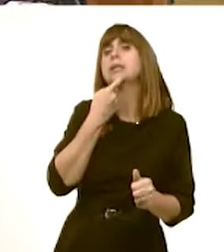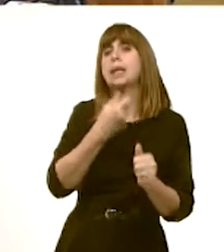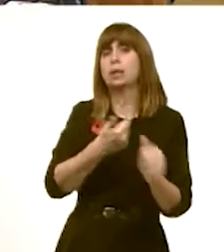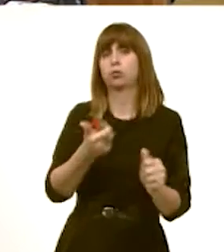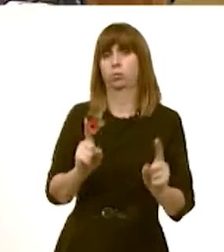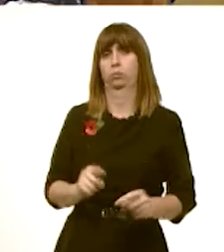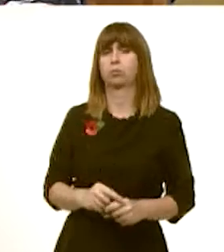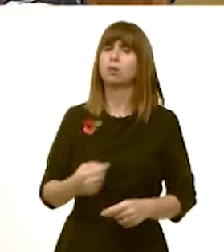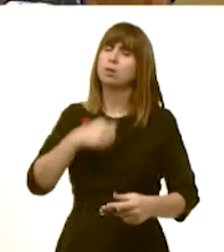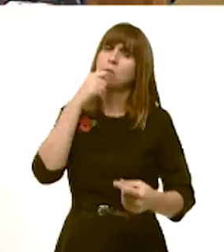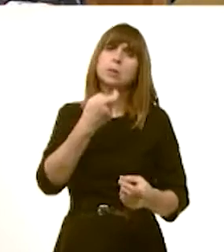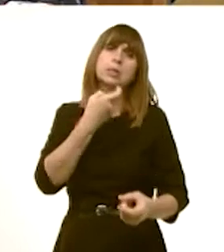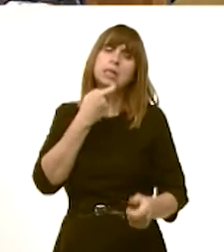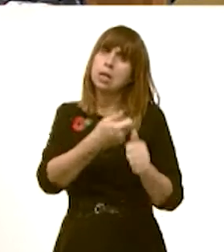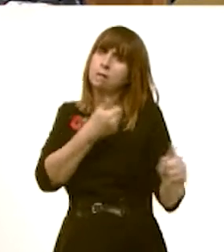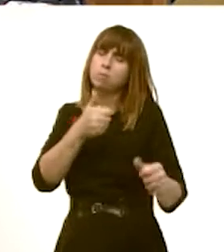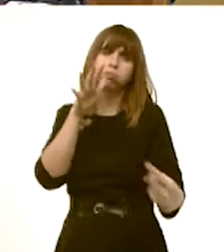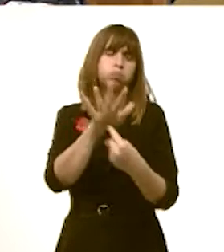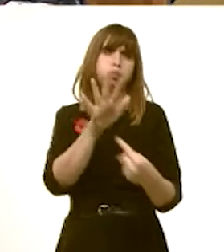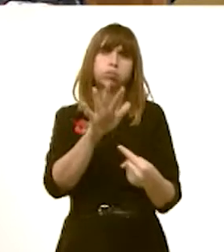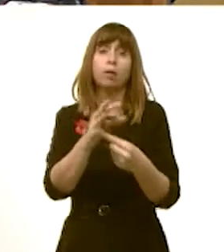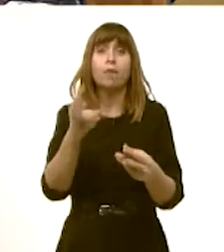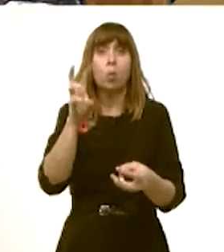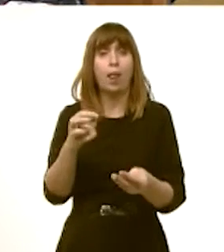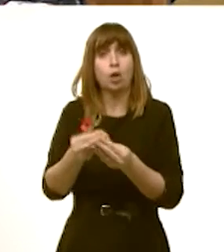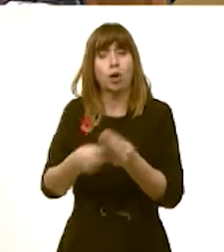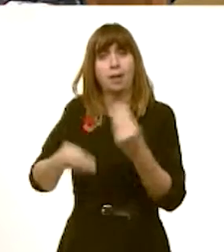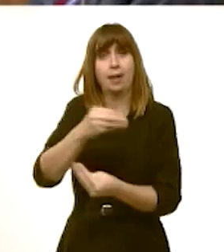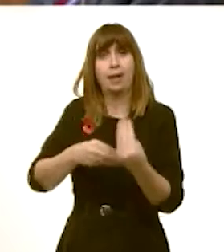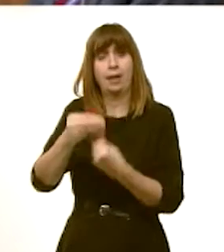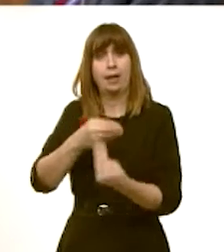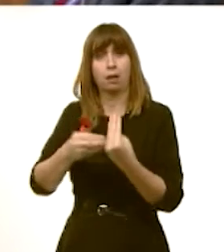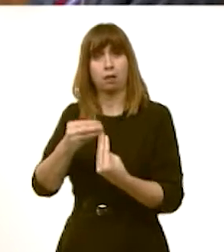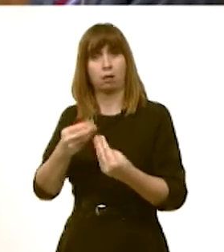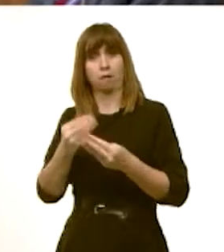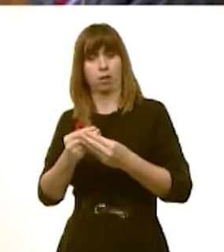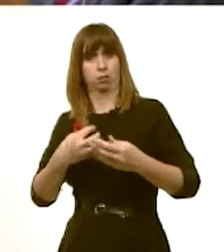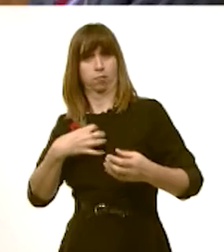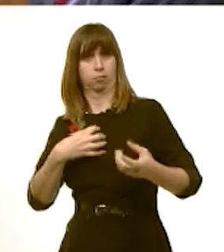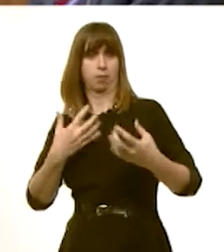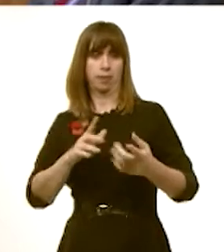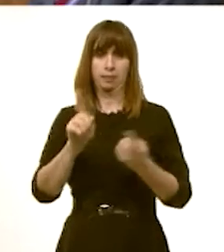of the steel industry, of course, to the Welsh economy. Last week the economy Minister held a meeting with industry and trade union representatives